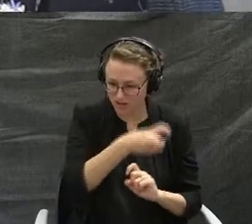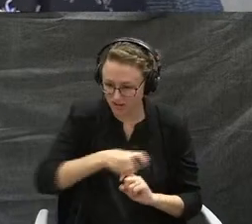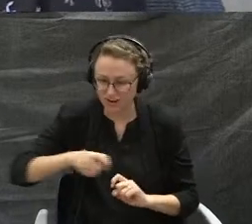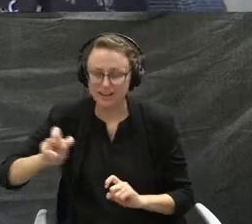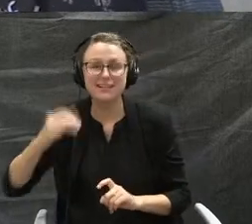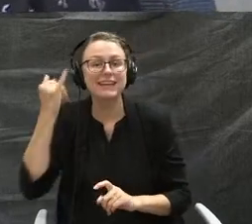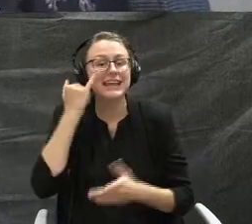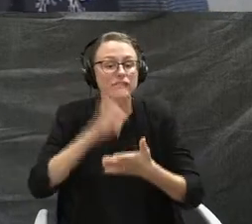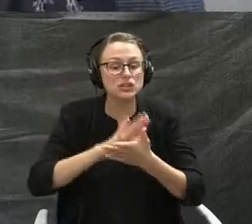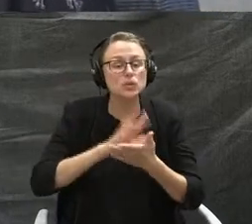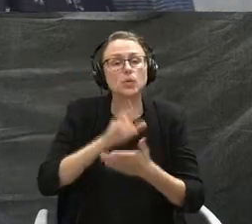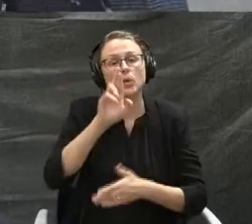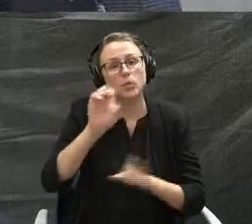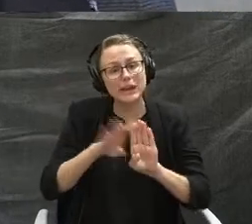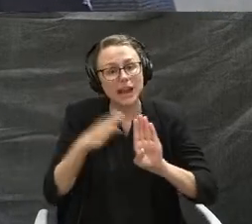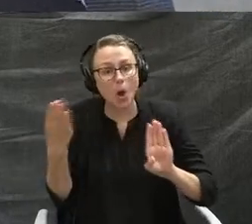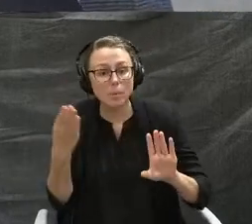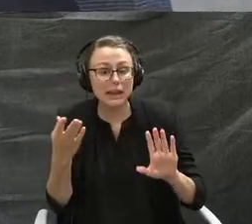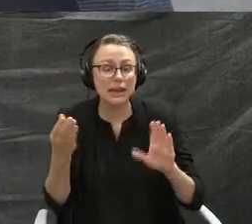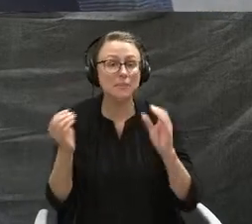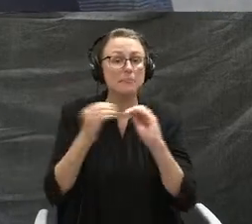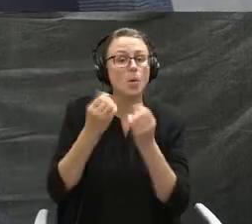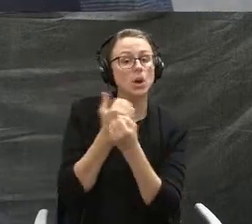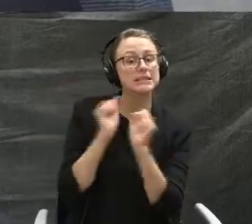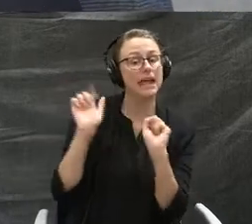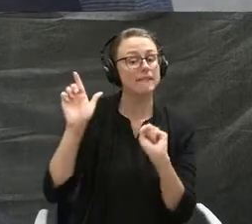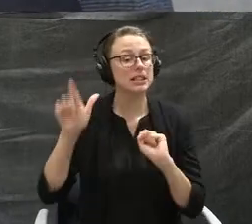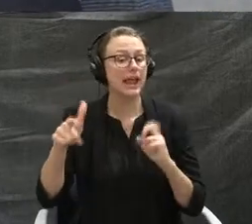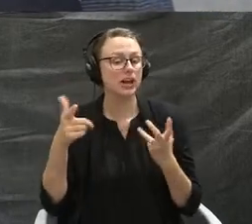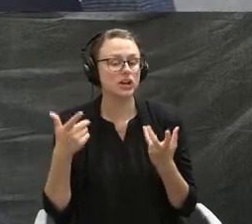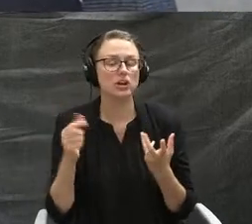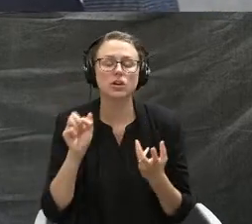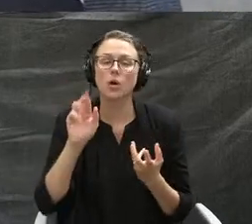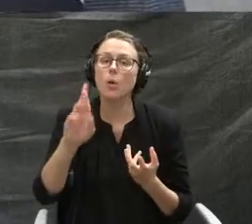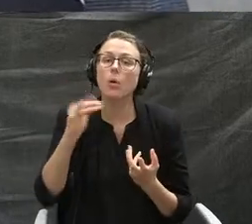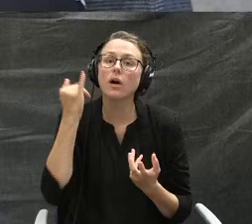proven safe for the kids and the staff? Or should there be improvement in the community